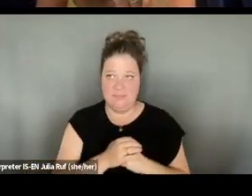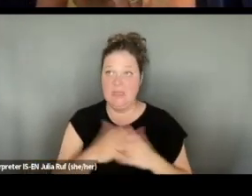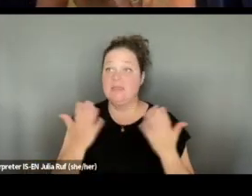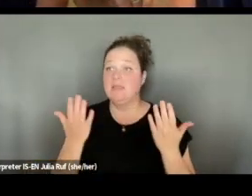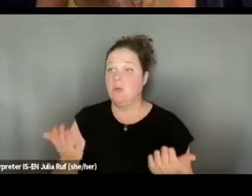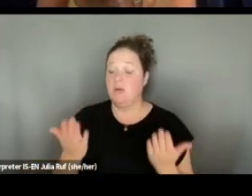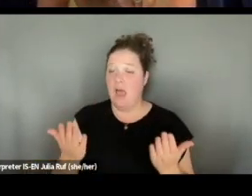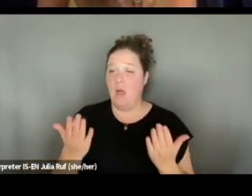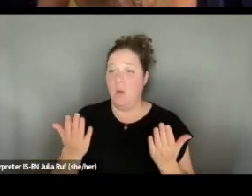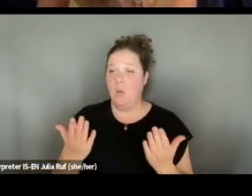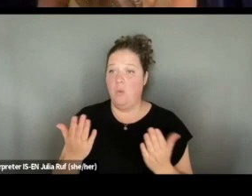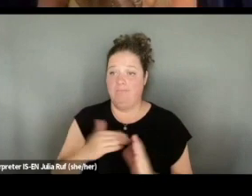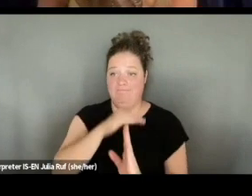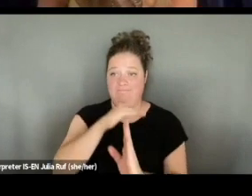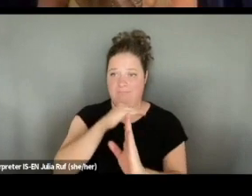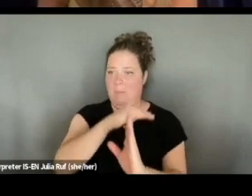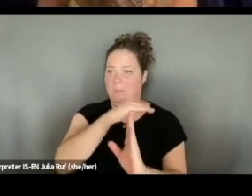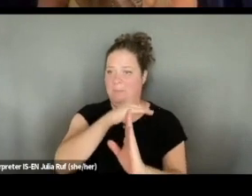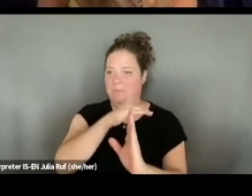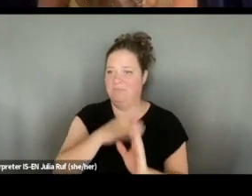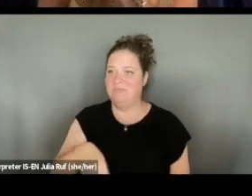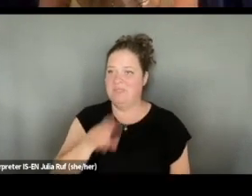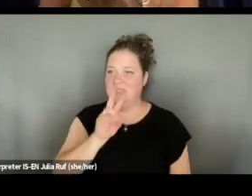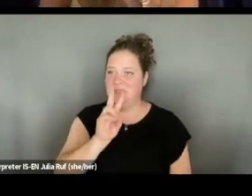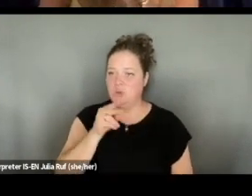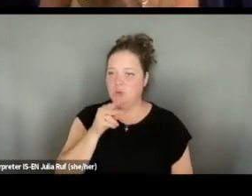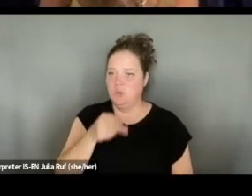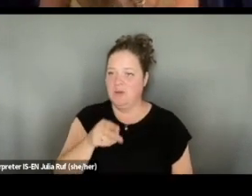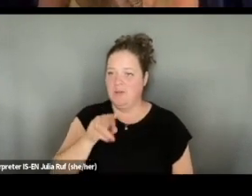3:00, at least in my computer,